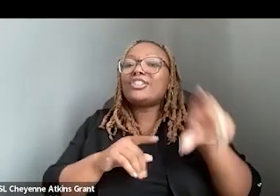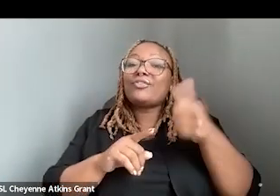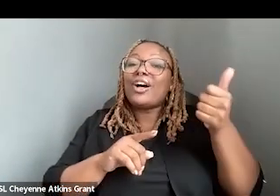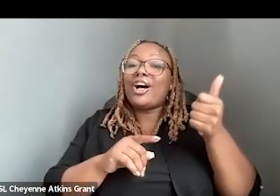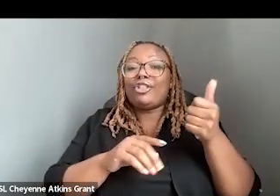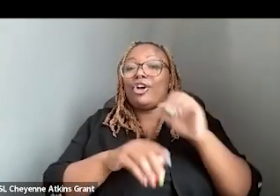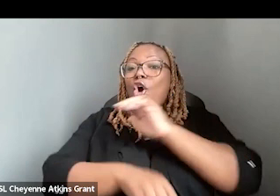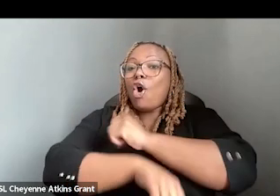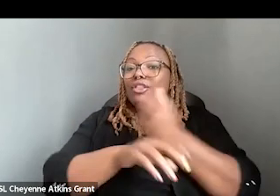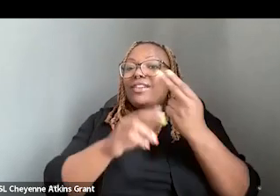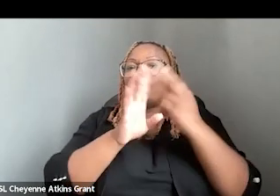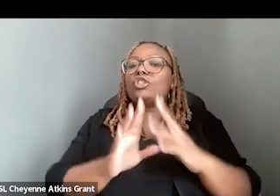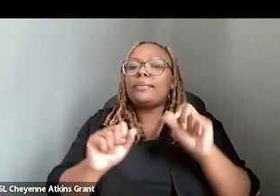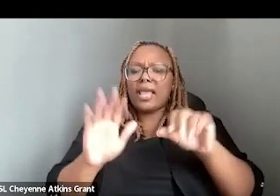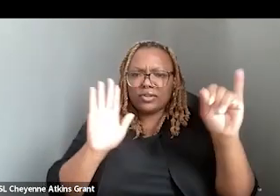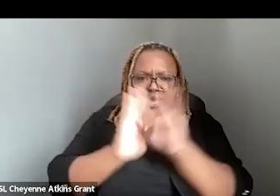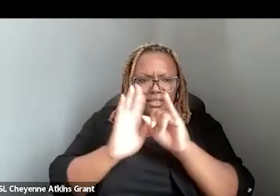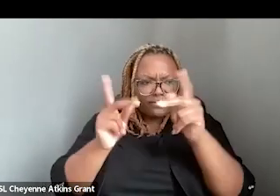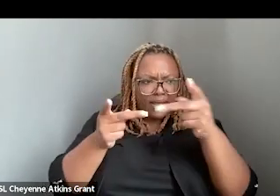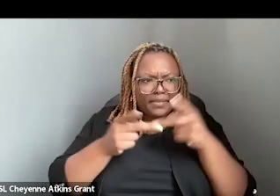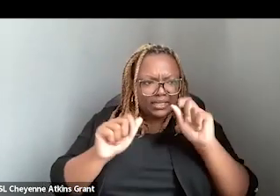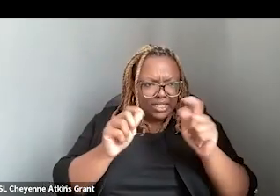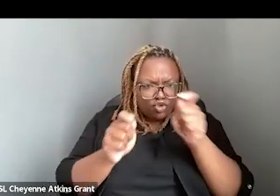to be able to identify places that they need to fix in the proposal.